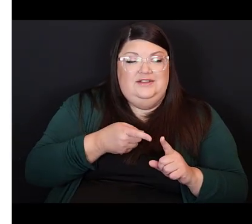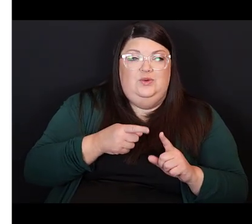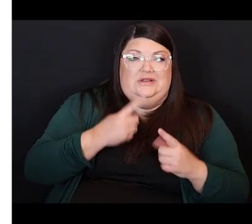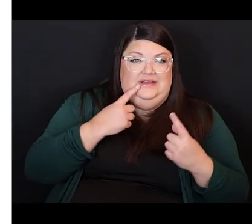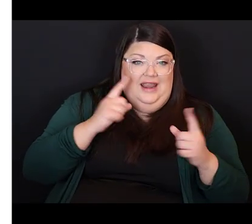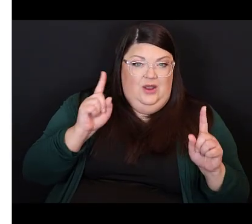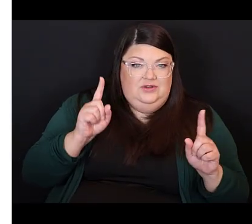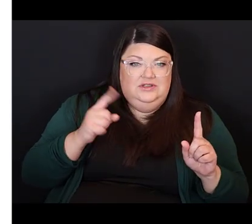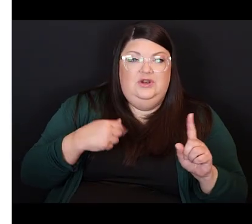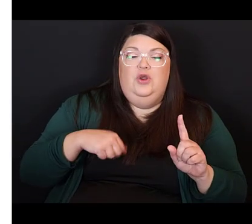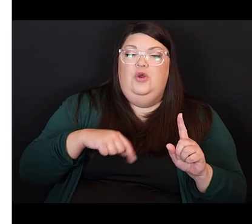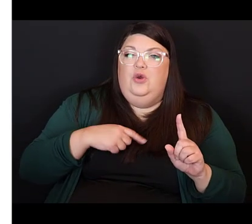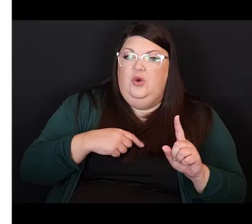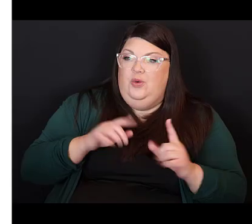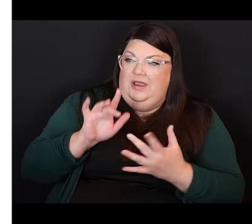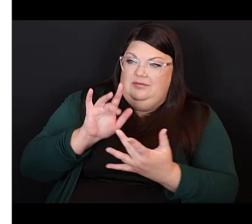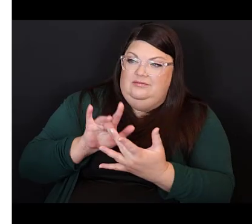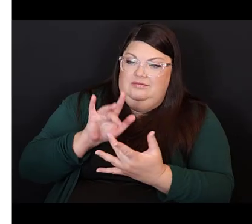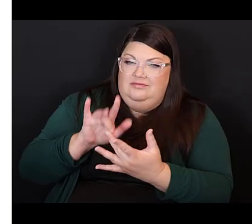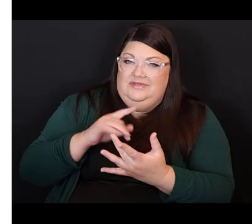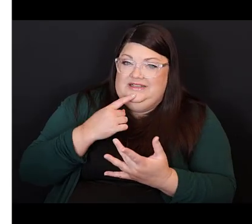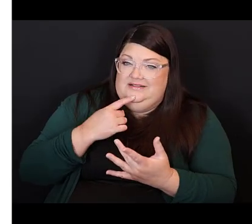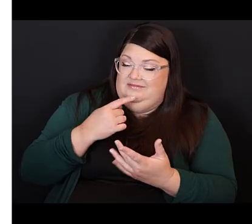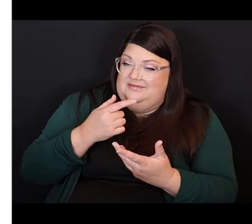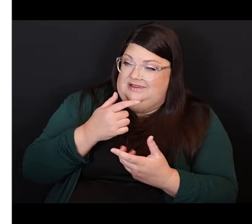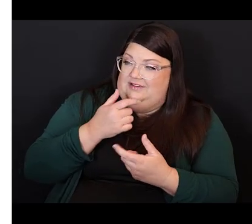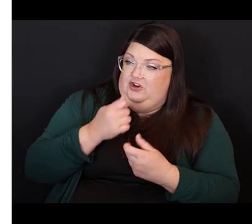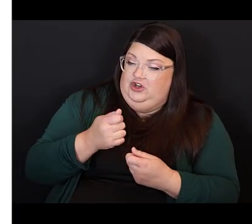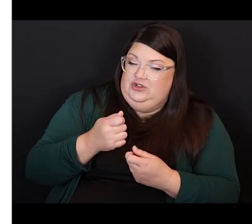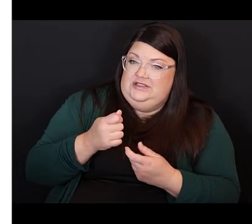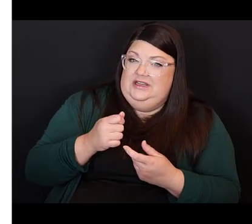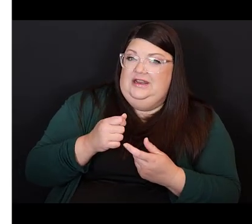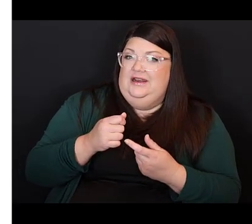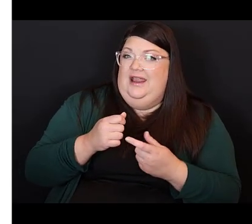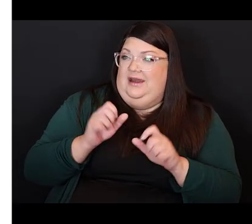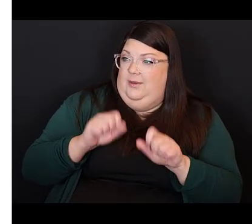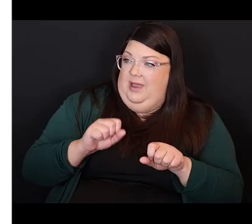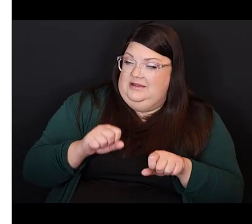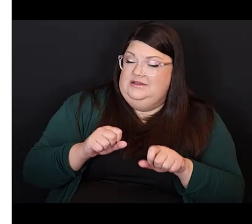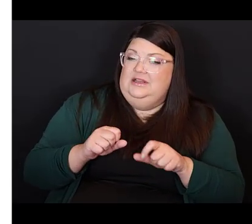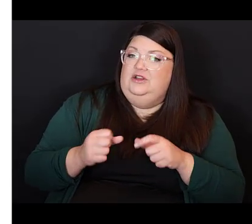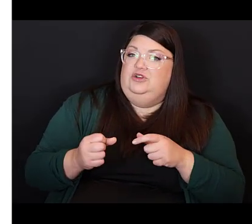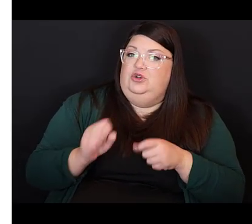to them to see if they would have the interest and capacity to work on the evaluation with us.